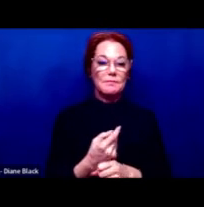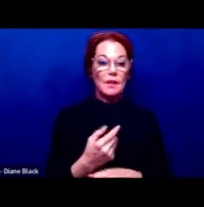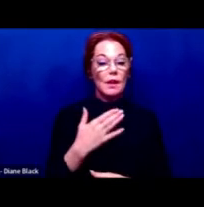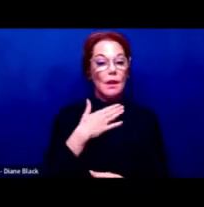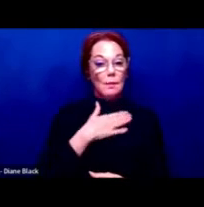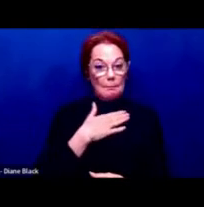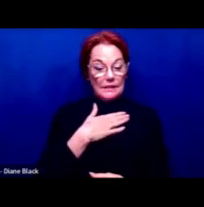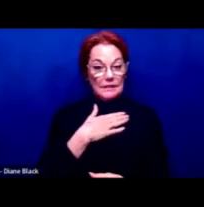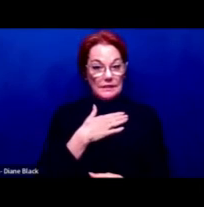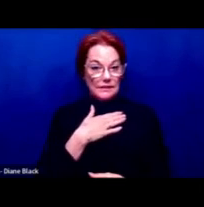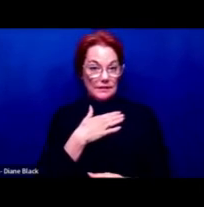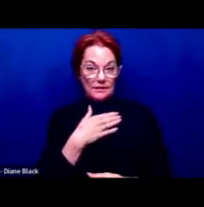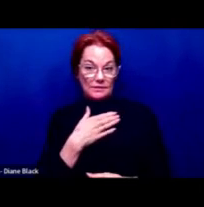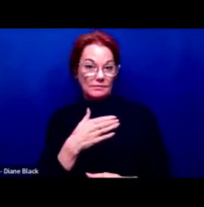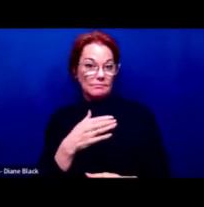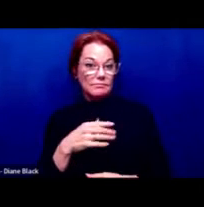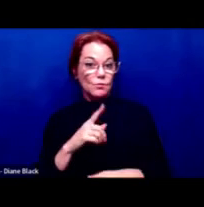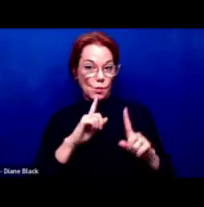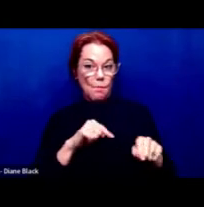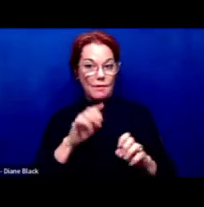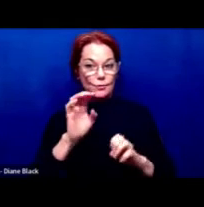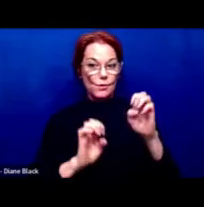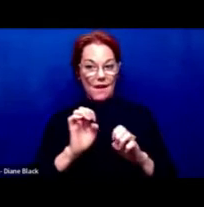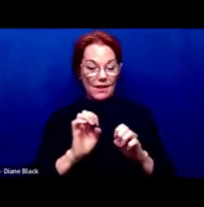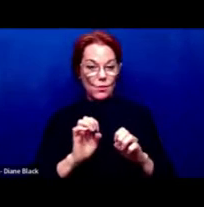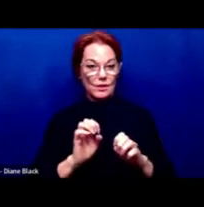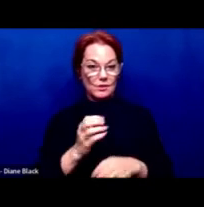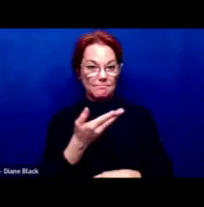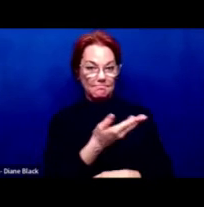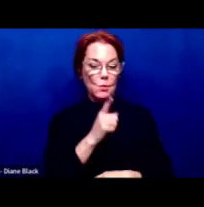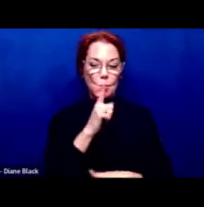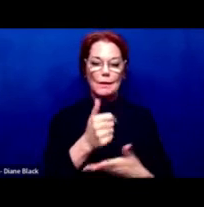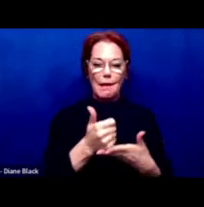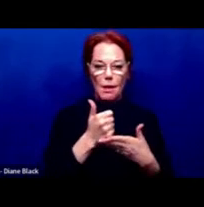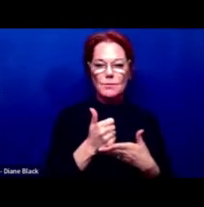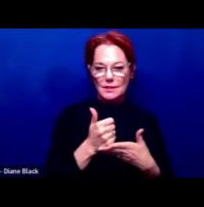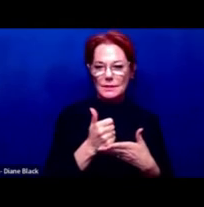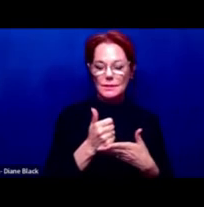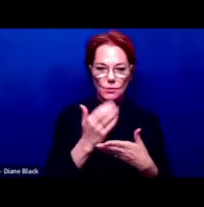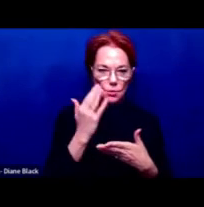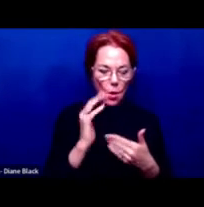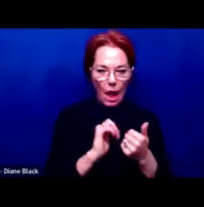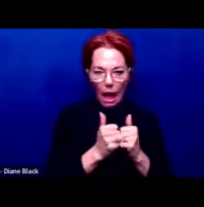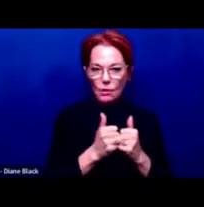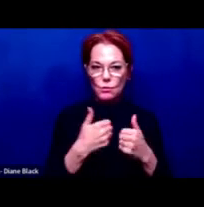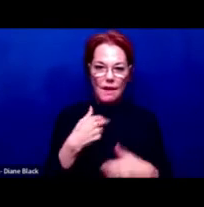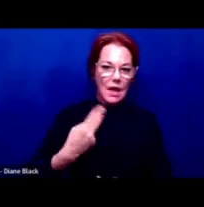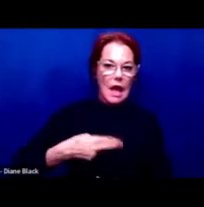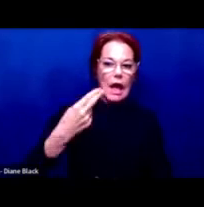if you haven't yet to respond to the evaluation questions. It really helps us to deliver high quality TBI TARC webinars. Also,